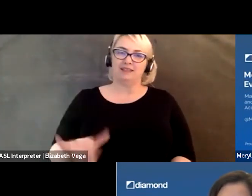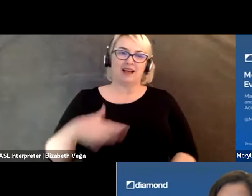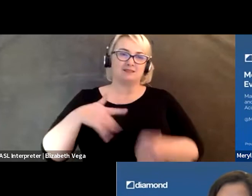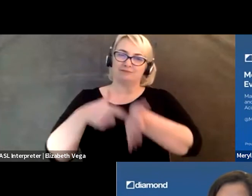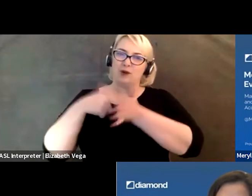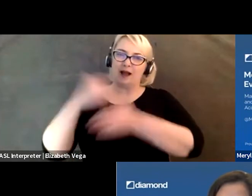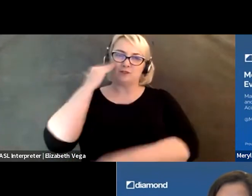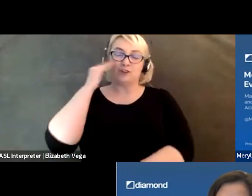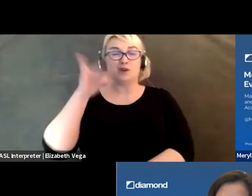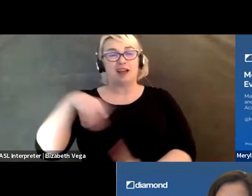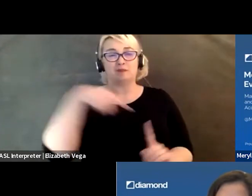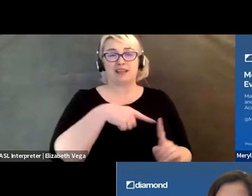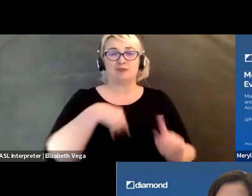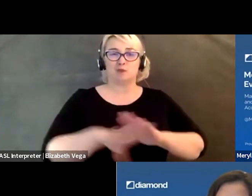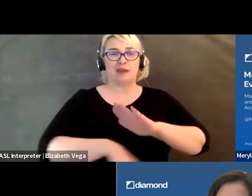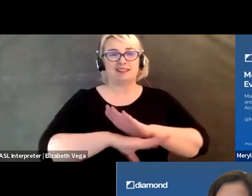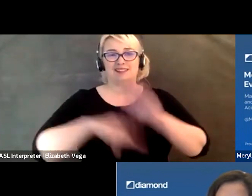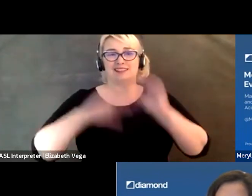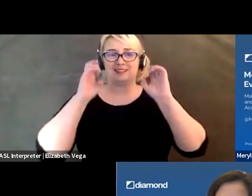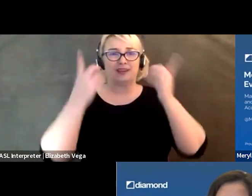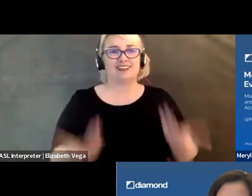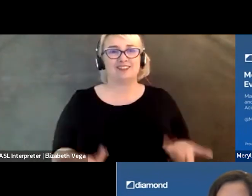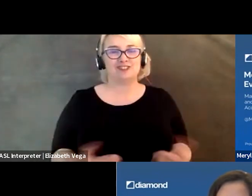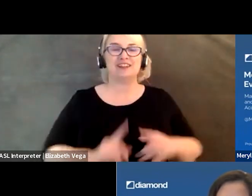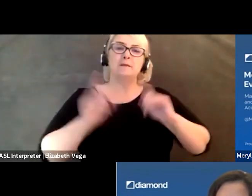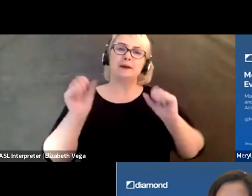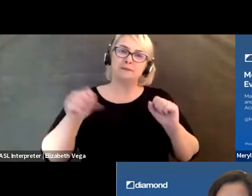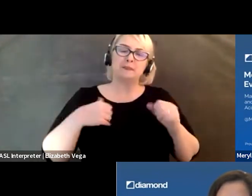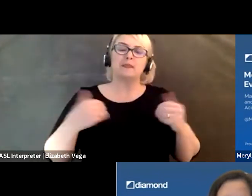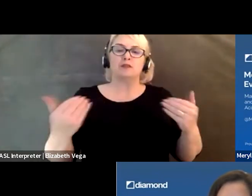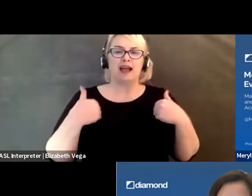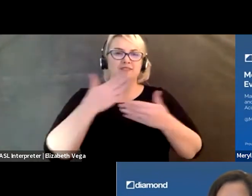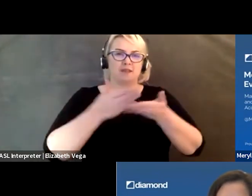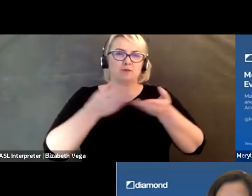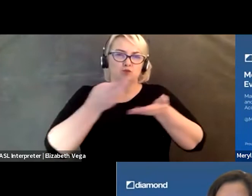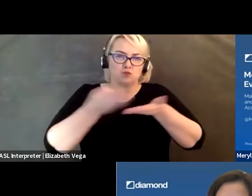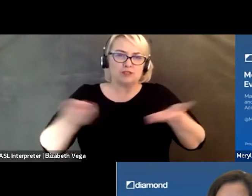There are some online resources that are good for that.